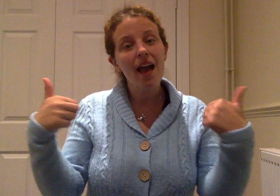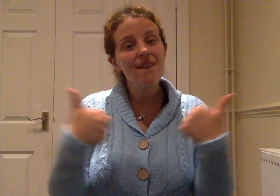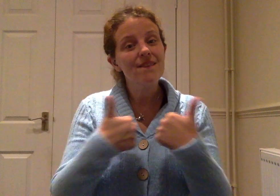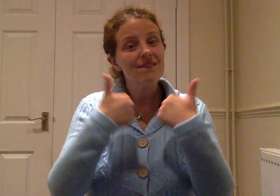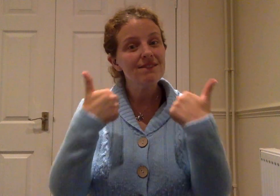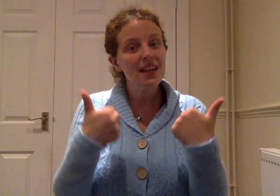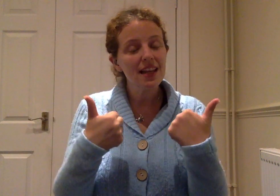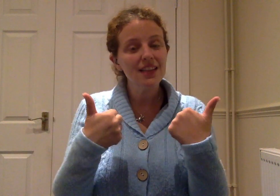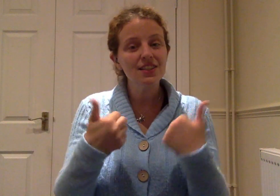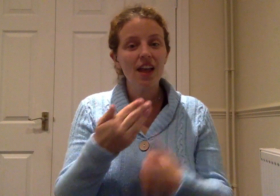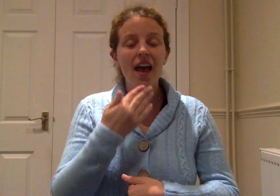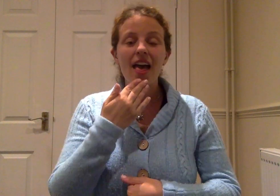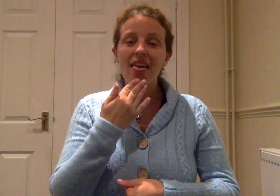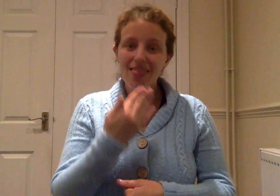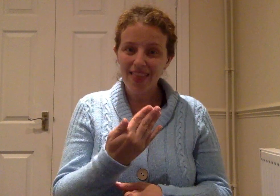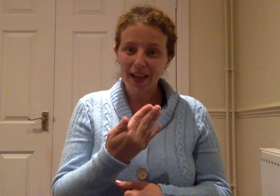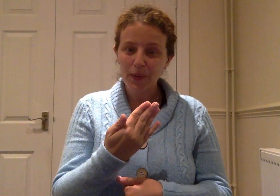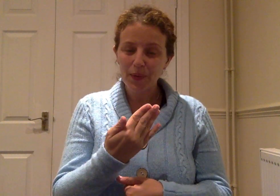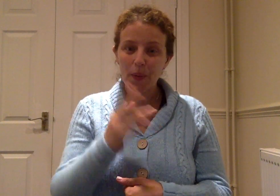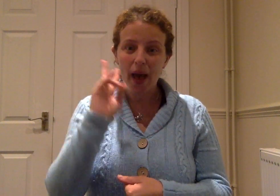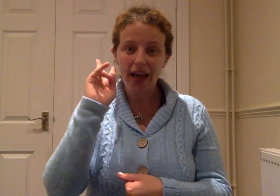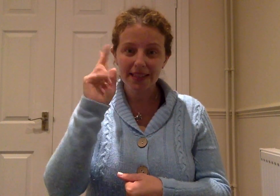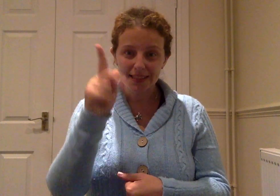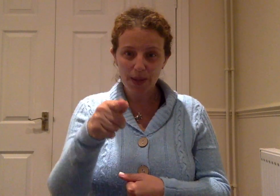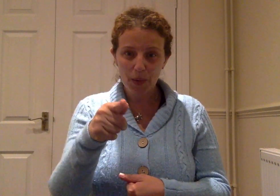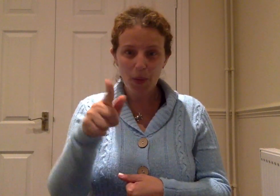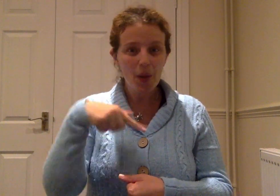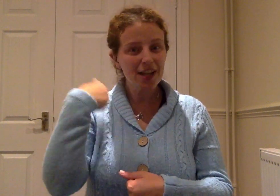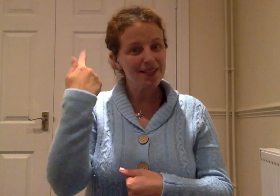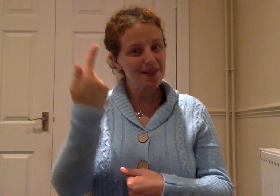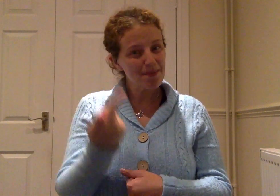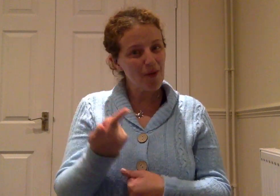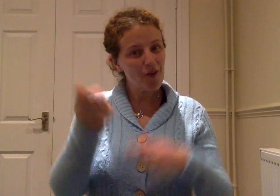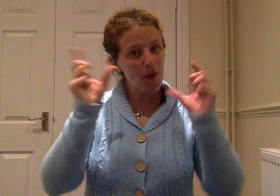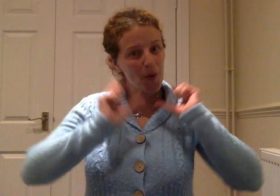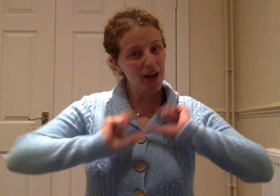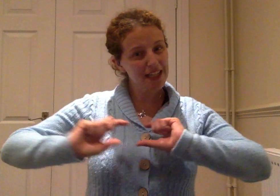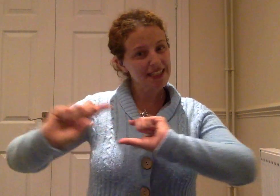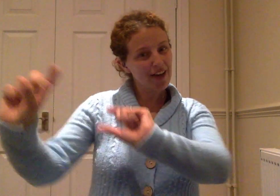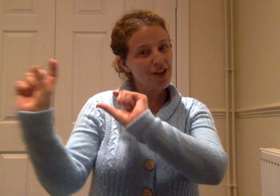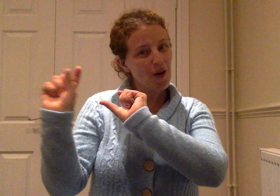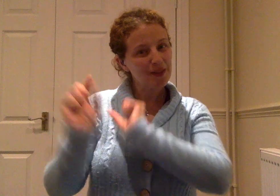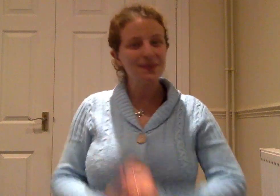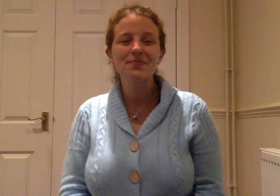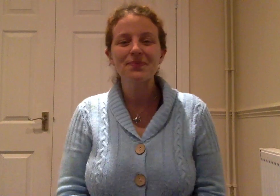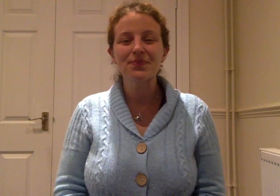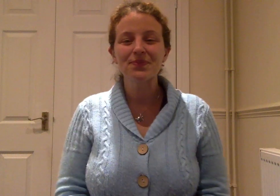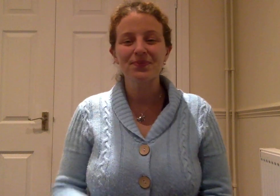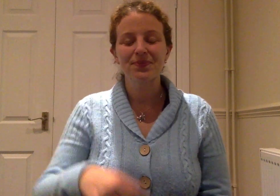Finished thank you, see you tomorrow, carry on.